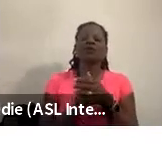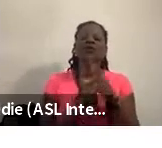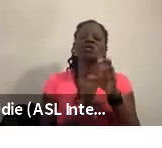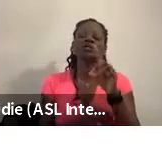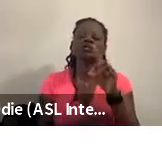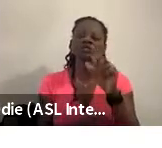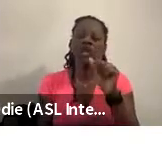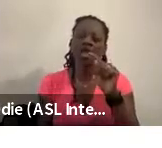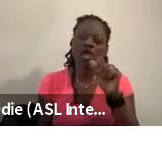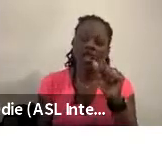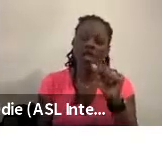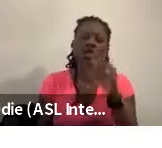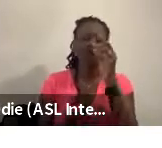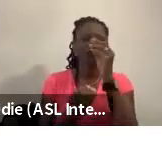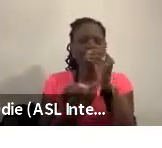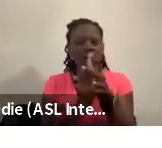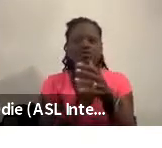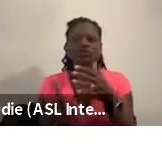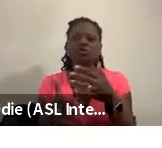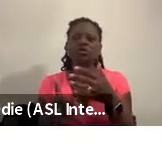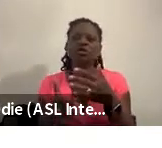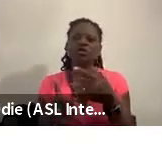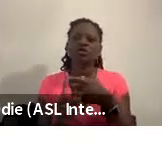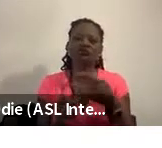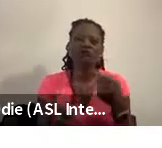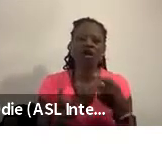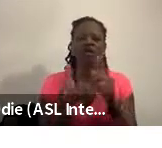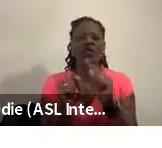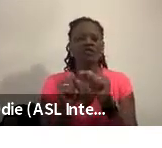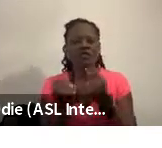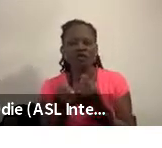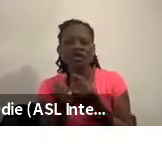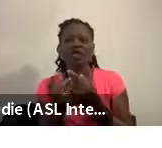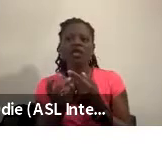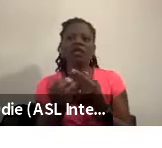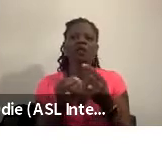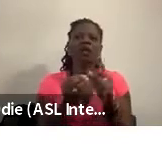recently completed by the epidemiology team around vaccine hesitancy.